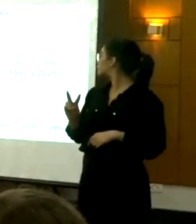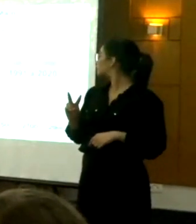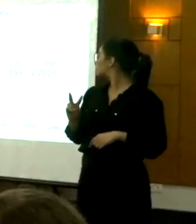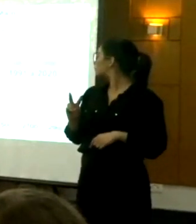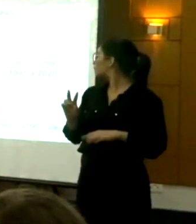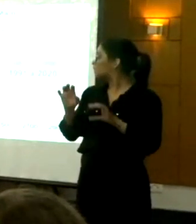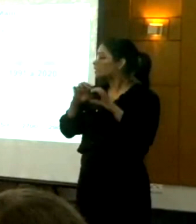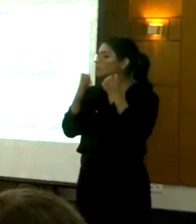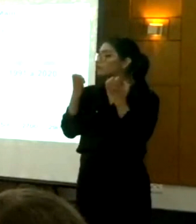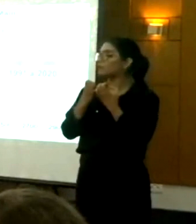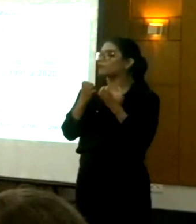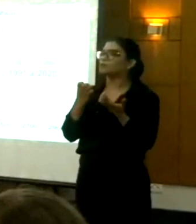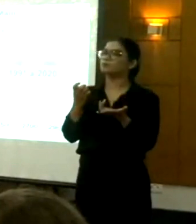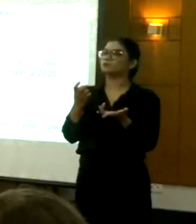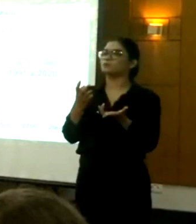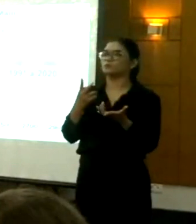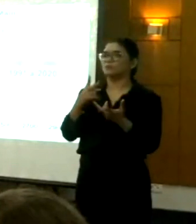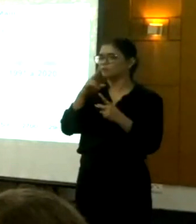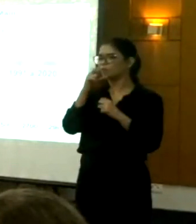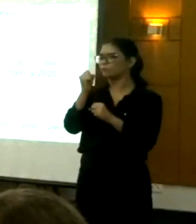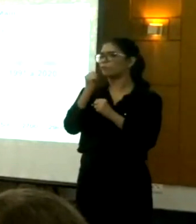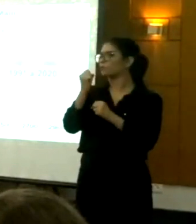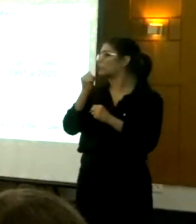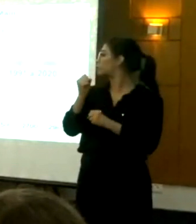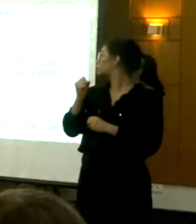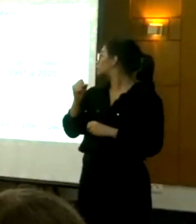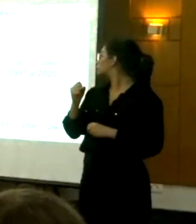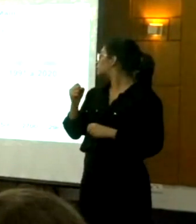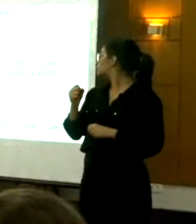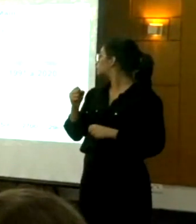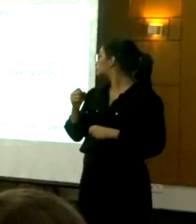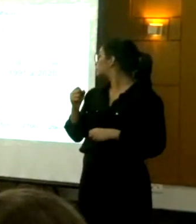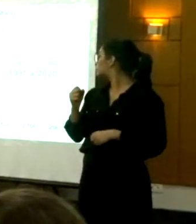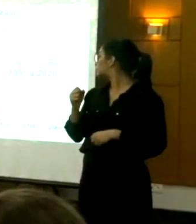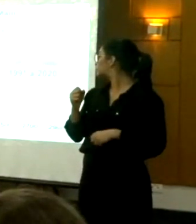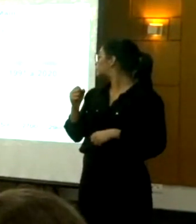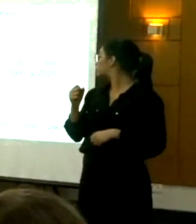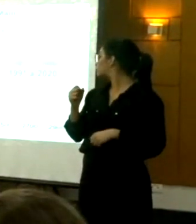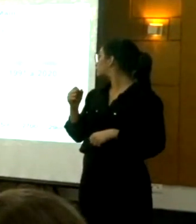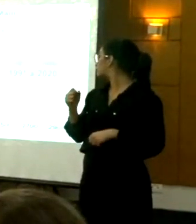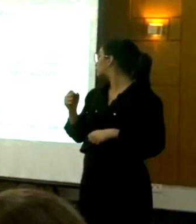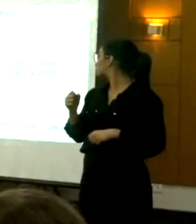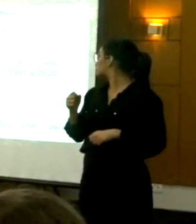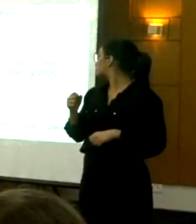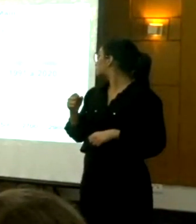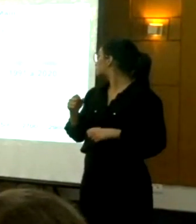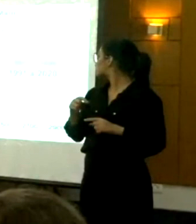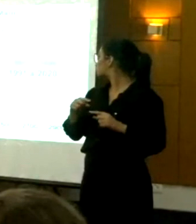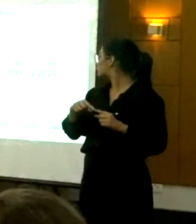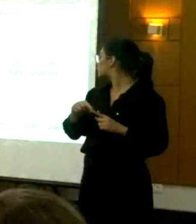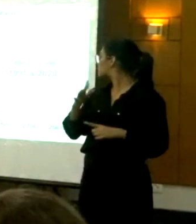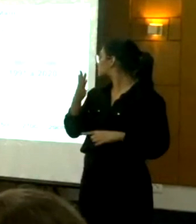which would be the ninetieth percentile the ninetieth percentile of the climate until nineteen ninety it was here around two thousand two